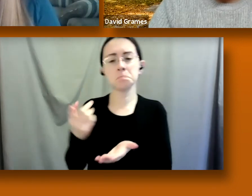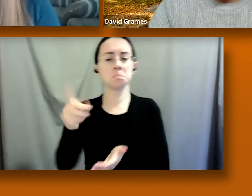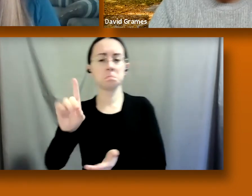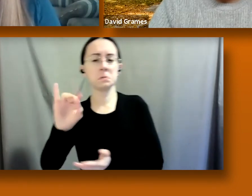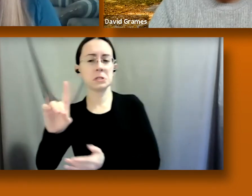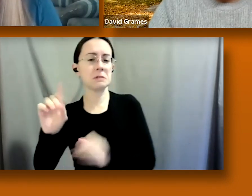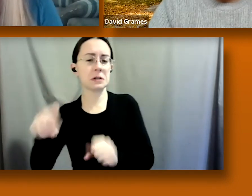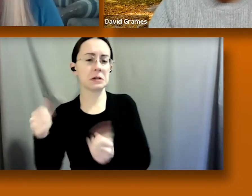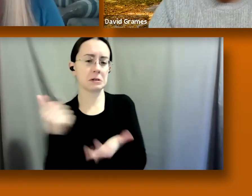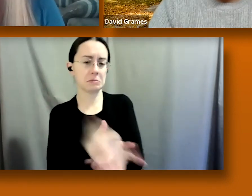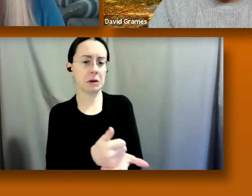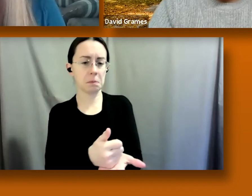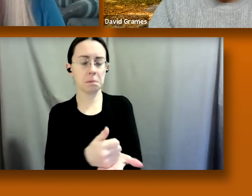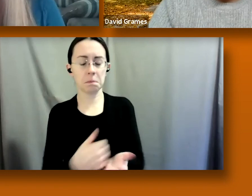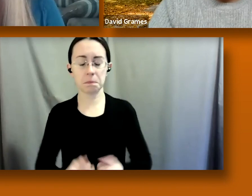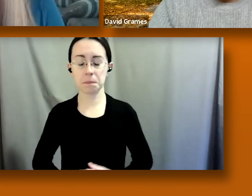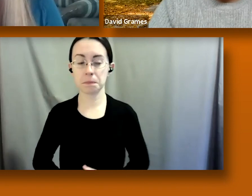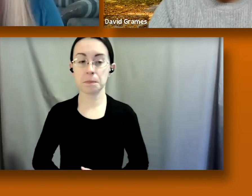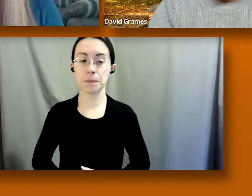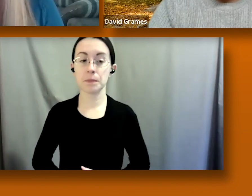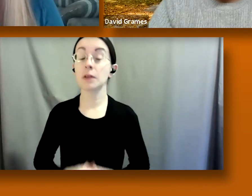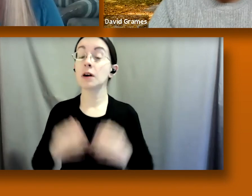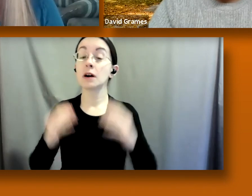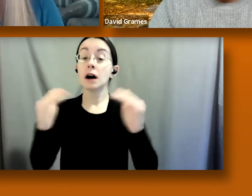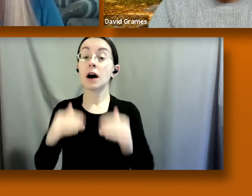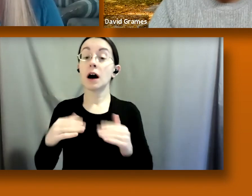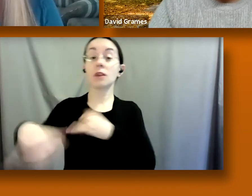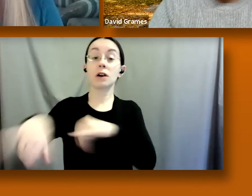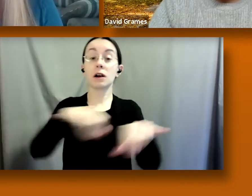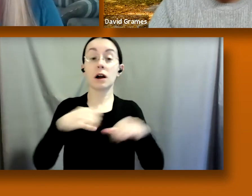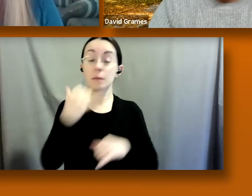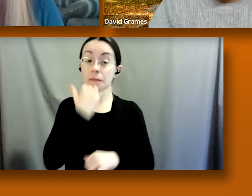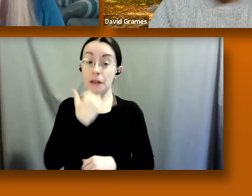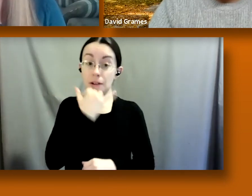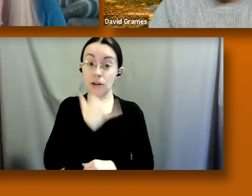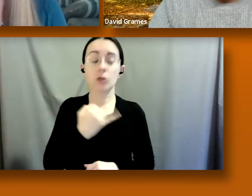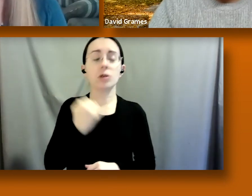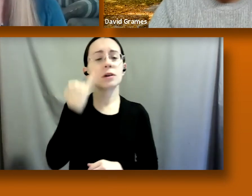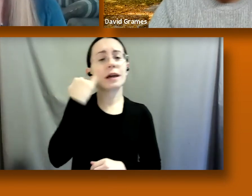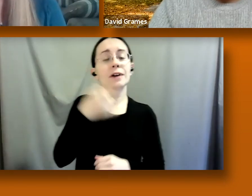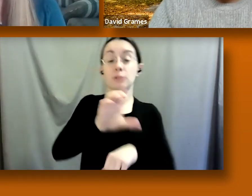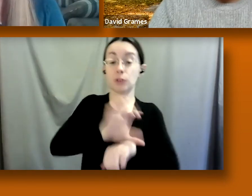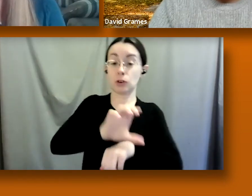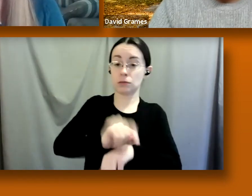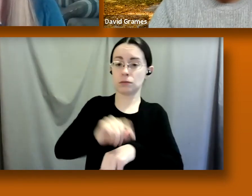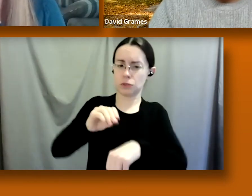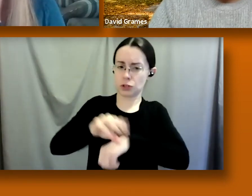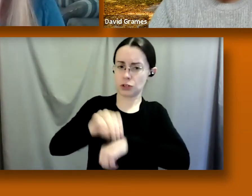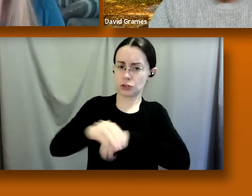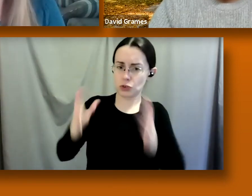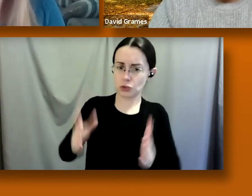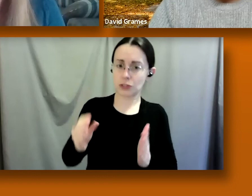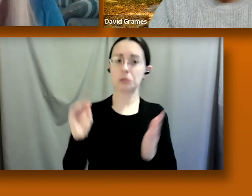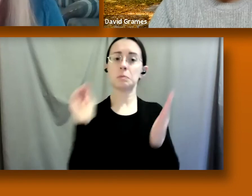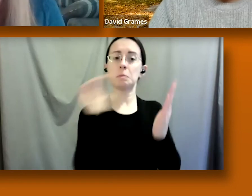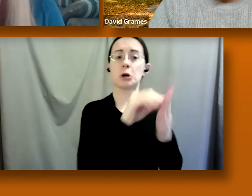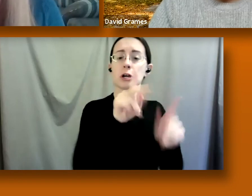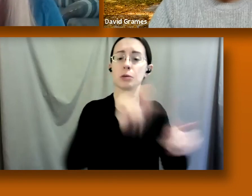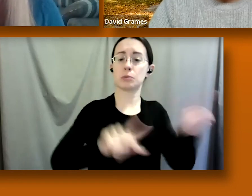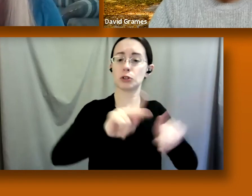when faculty build their budget, if they have a consultant, they might try to put them in the "Personnel" section, which sounds reasonable